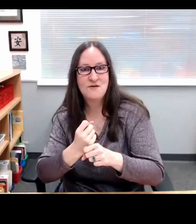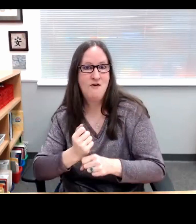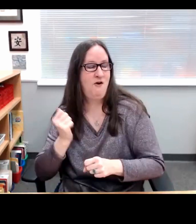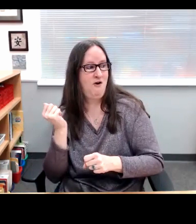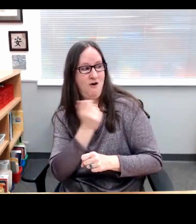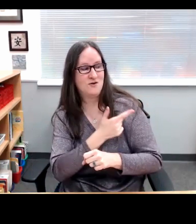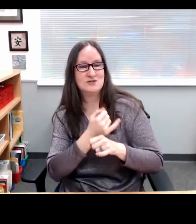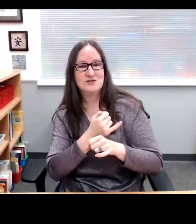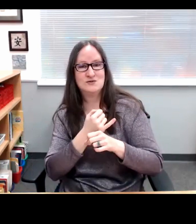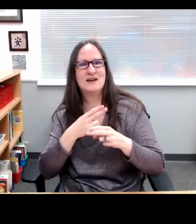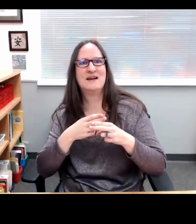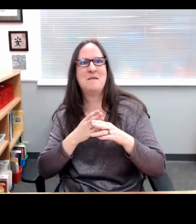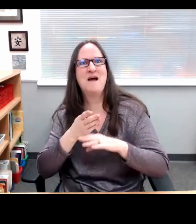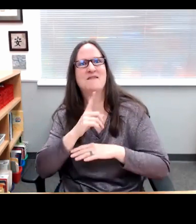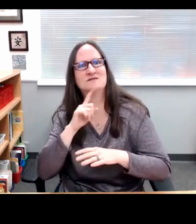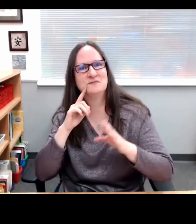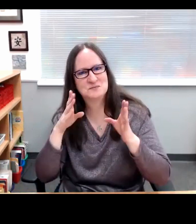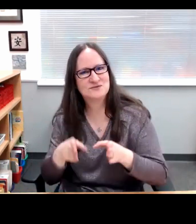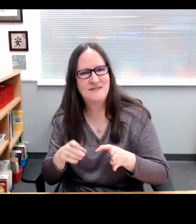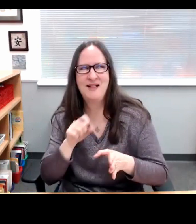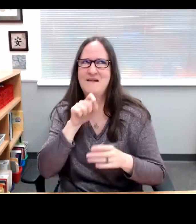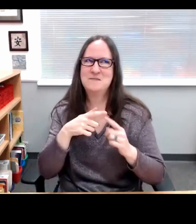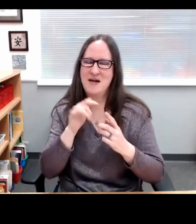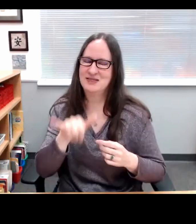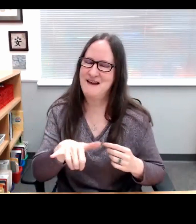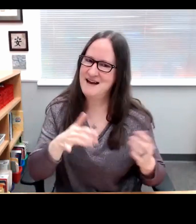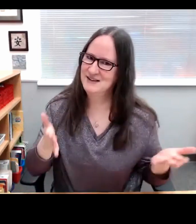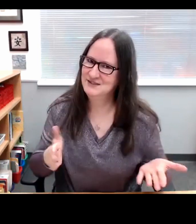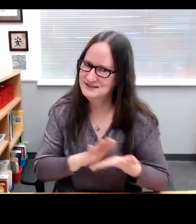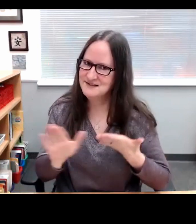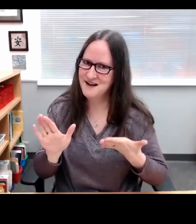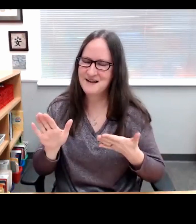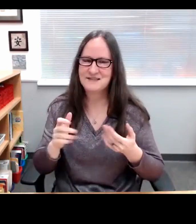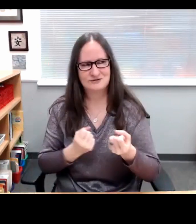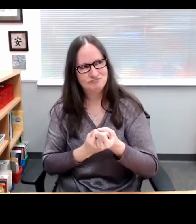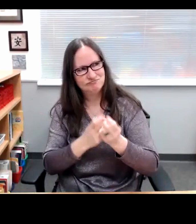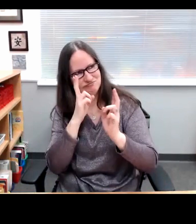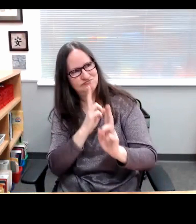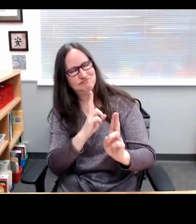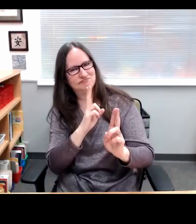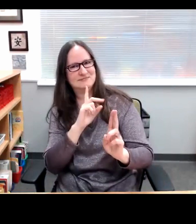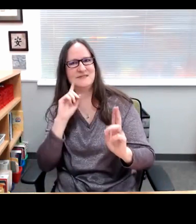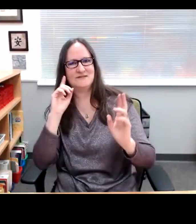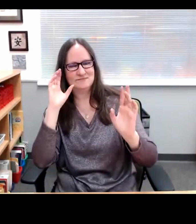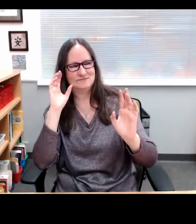about 44 years. And all of the schools have been named after deaf people, which I absolutely love.